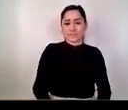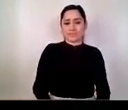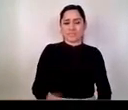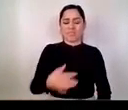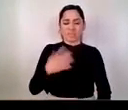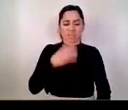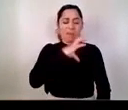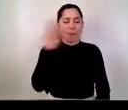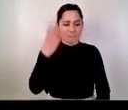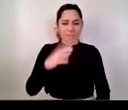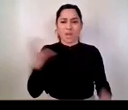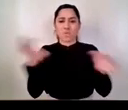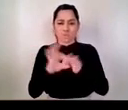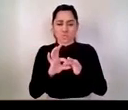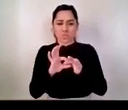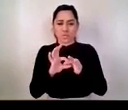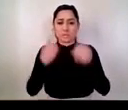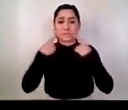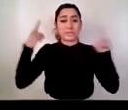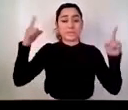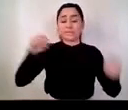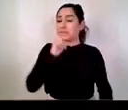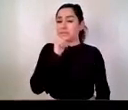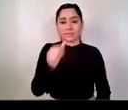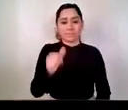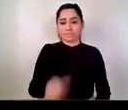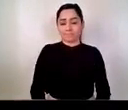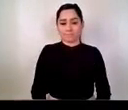and trouble with relationships especially among children and teenagers.